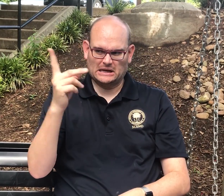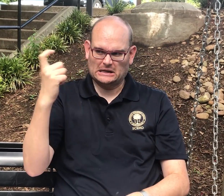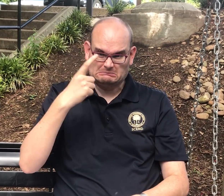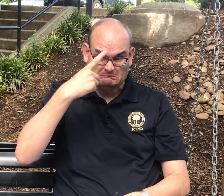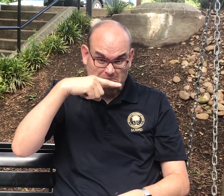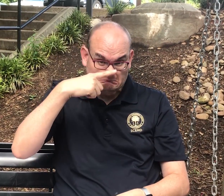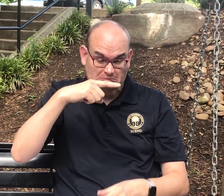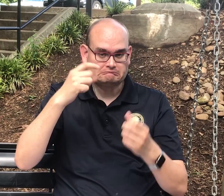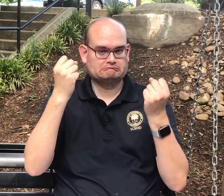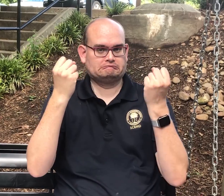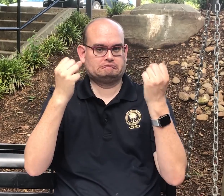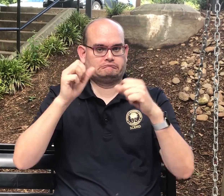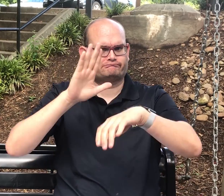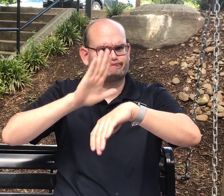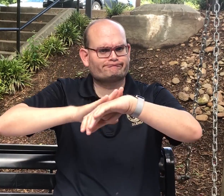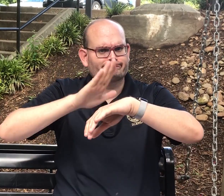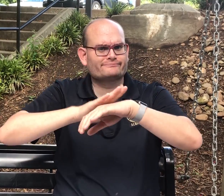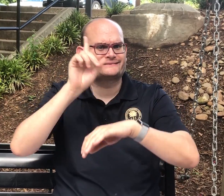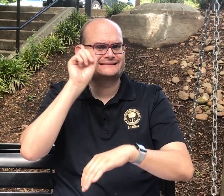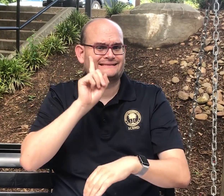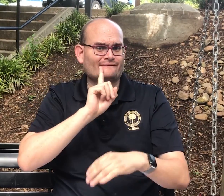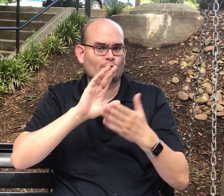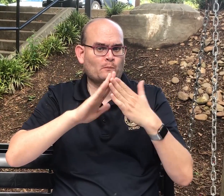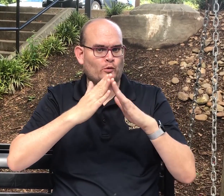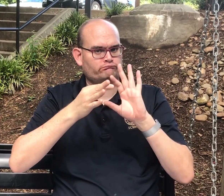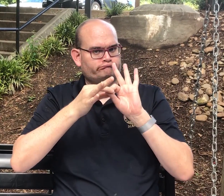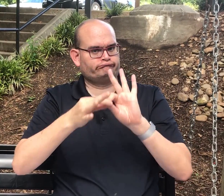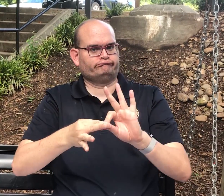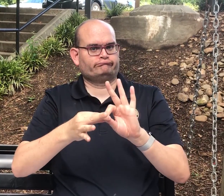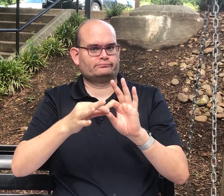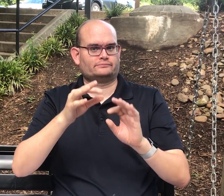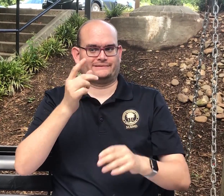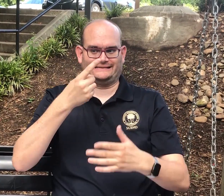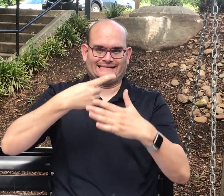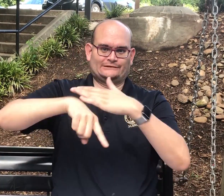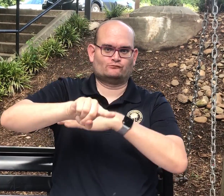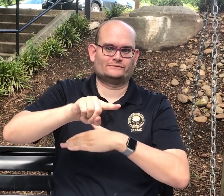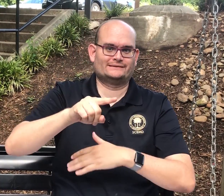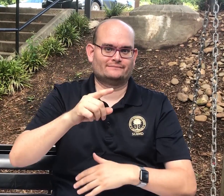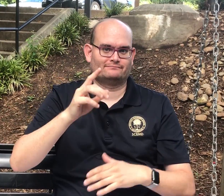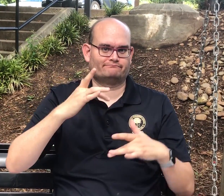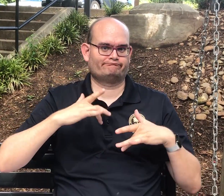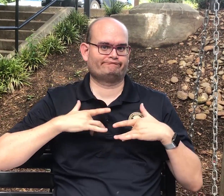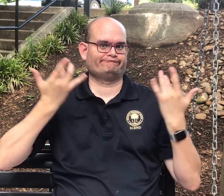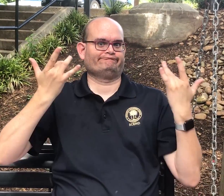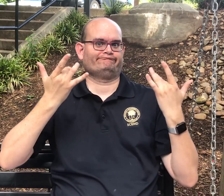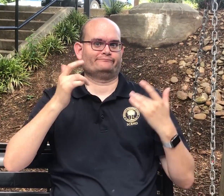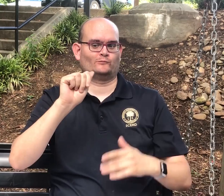PROMPTED ME TO DISCUSS SAFETY TIPS WITH THE DEAF COMMUNITY IN AMERICAN SIGN LANGUAGE REGARDING THE NEXT WEEK'S EVENT OF THE SOLAR ECLIPSE